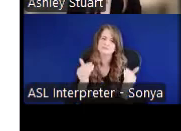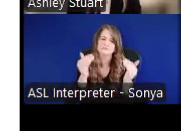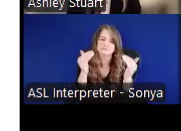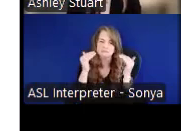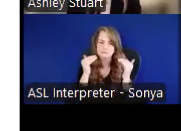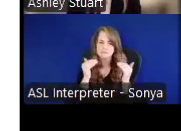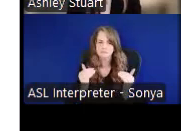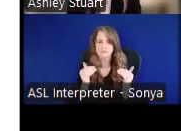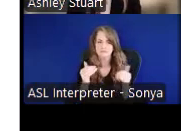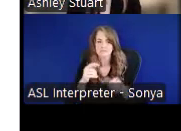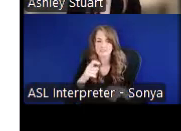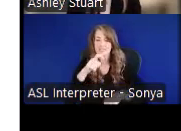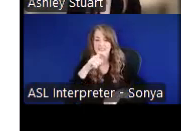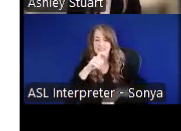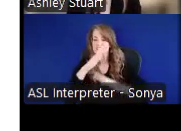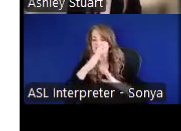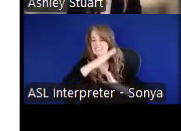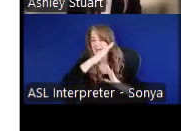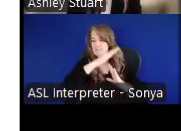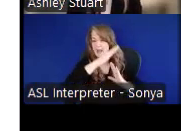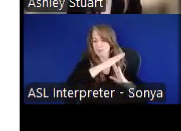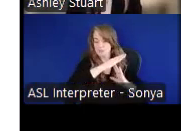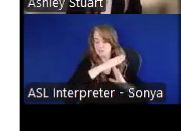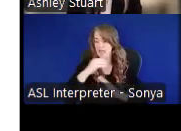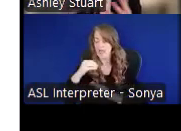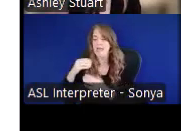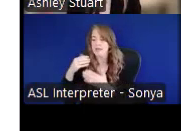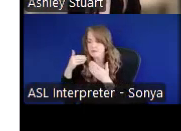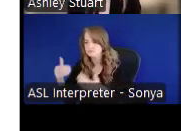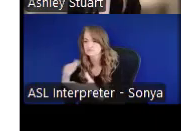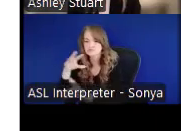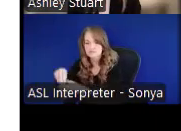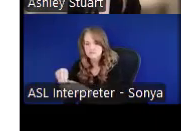time out balanced with time in. This is a big one for me,